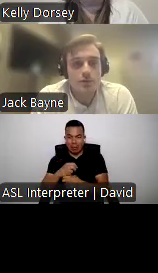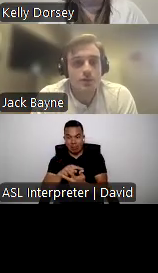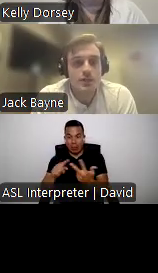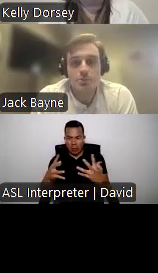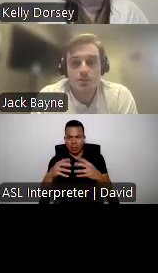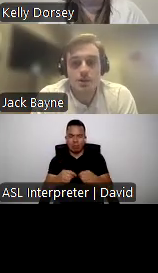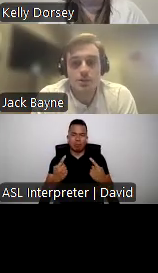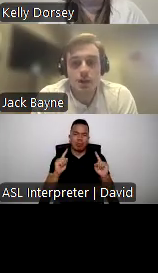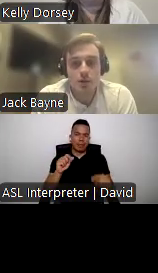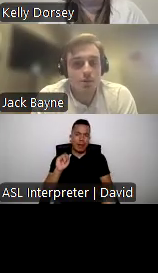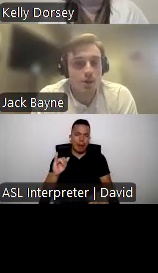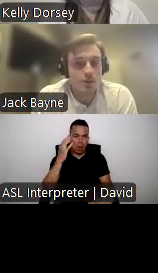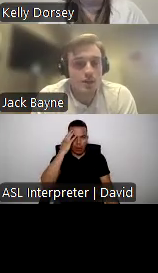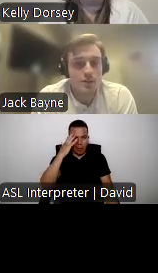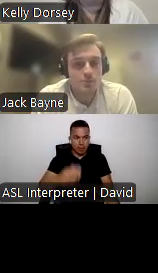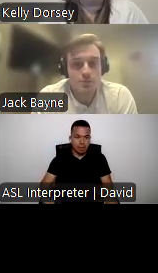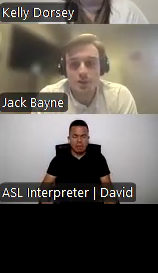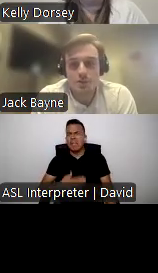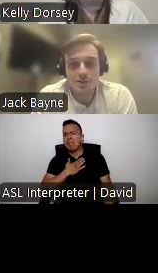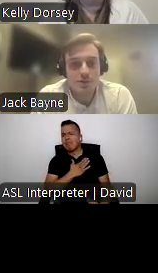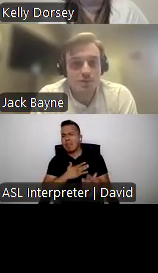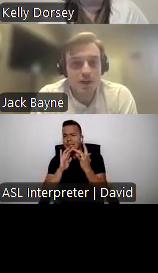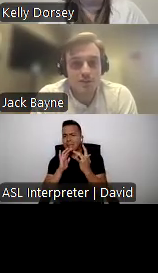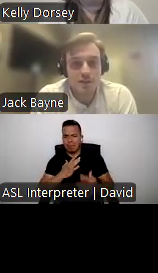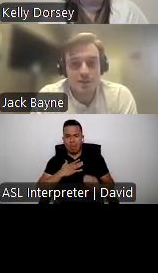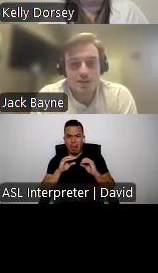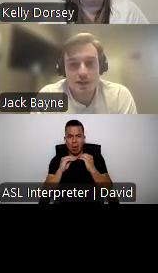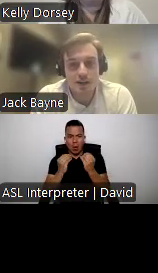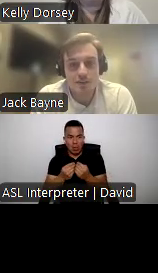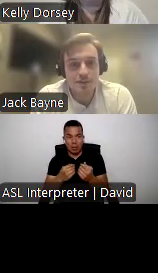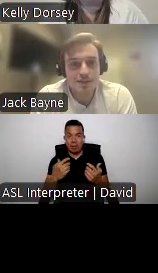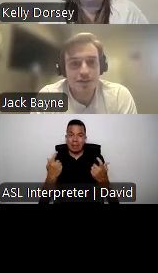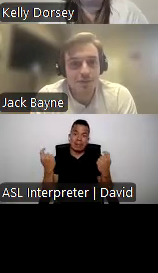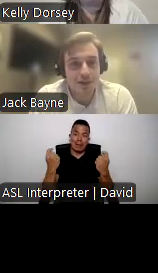Feel free to keep in touch with my organization. We're celebrating 25 years. You can tell from